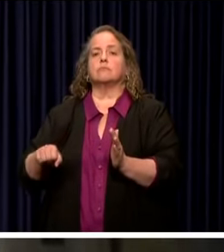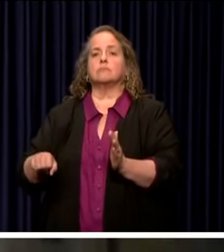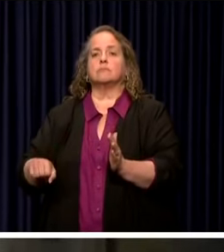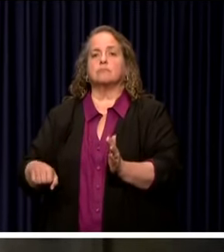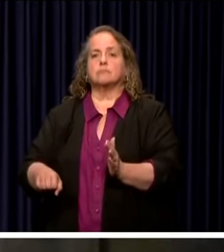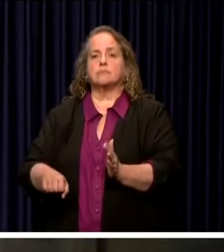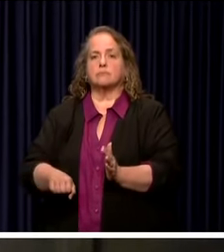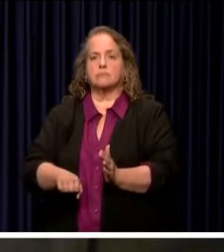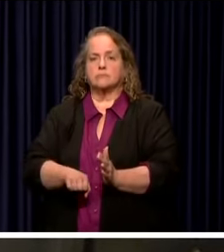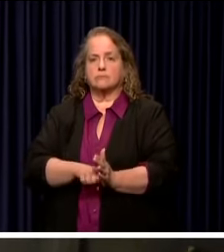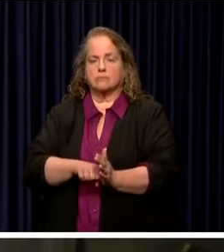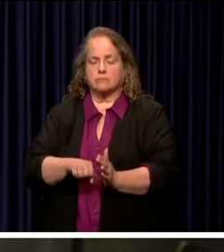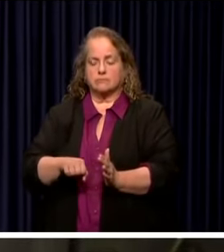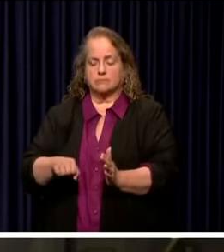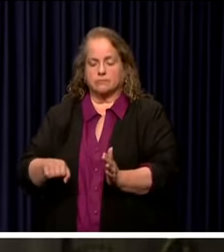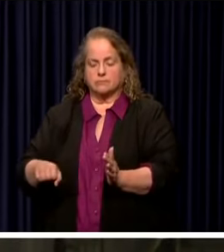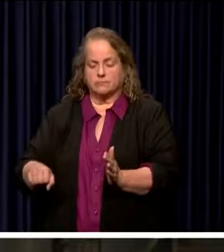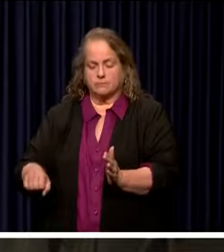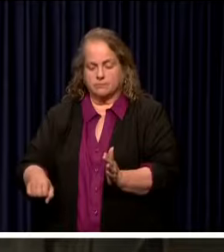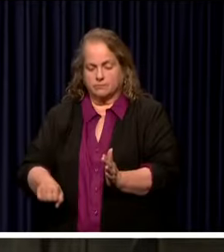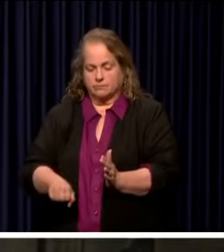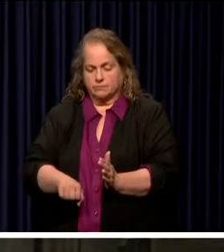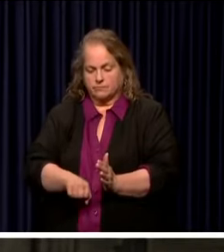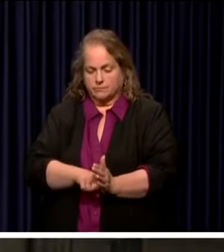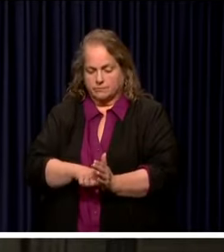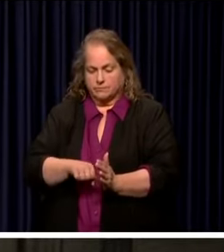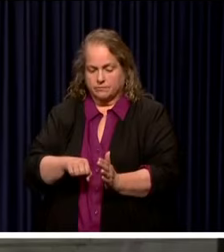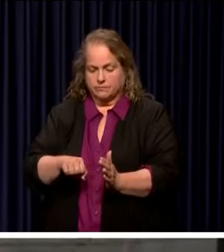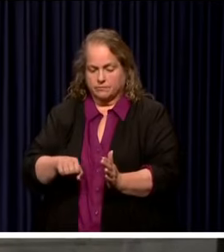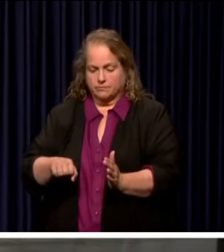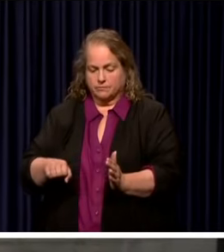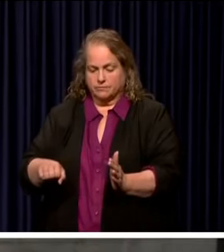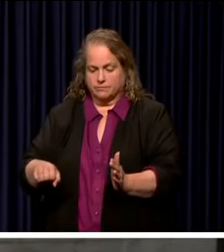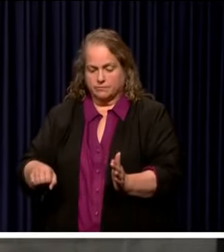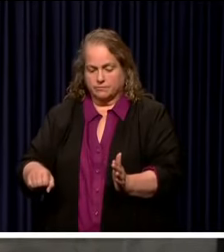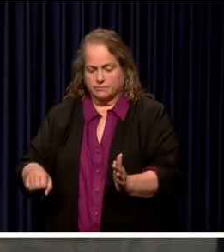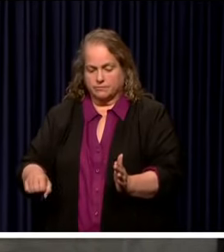OF THE RACIAL DATA OF ALL KNOWN